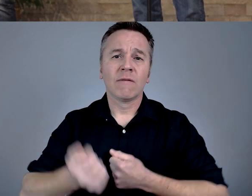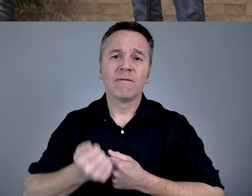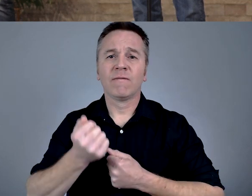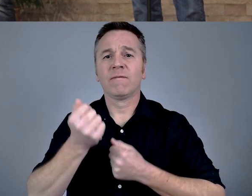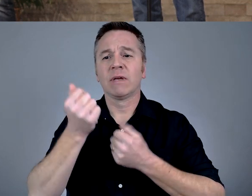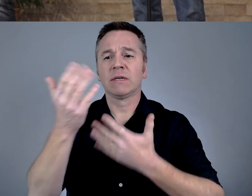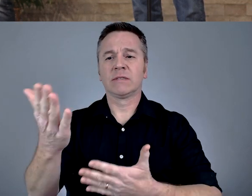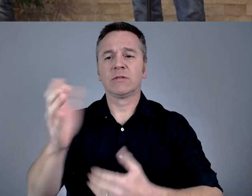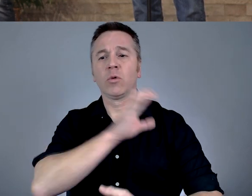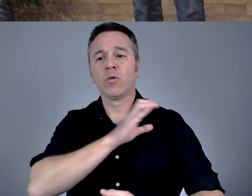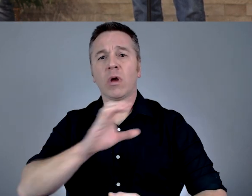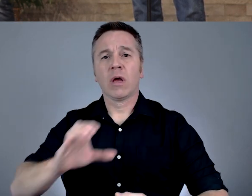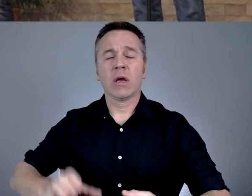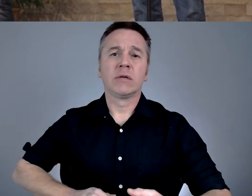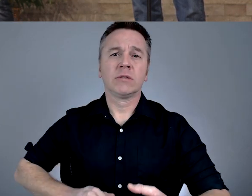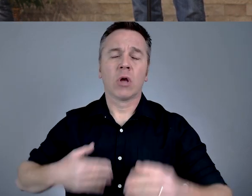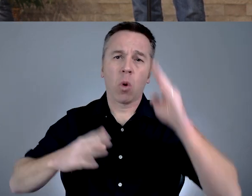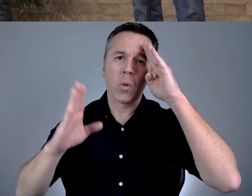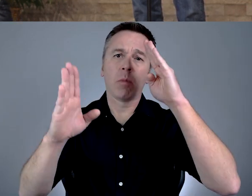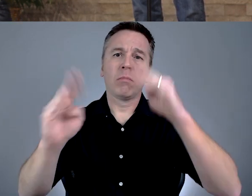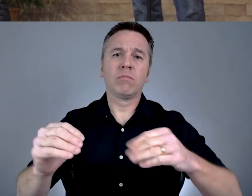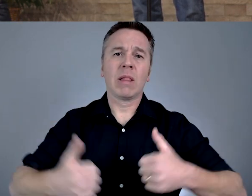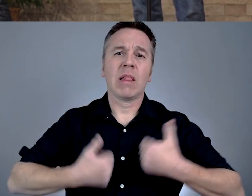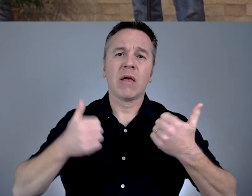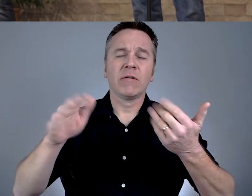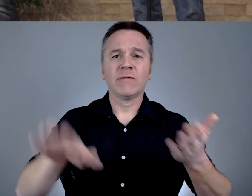Christ our hope in life and death.